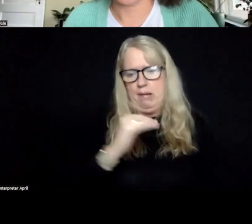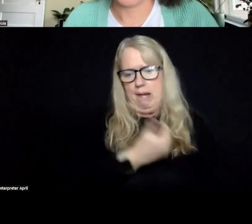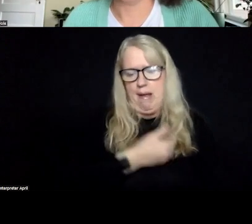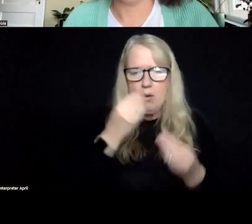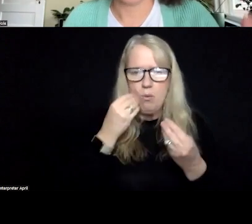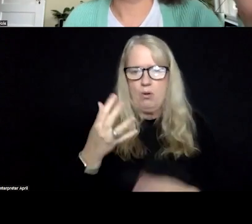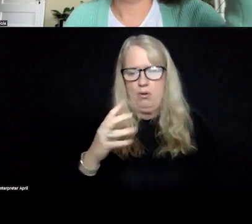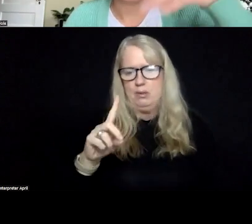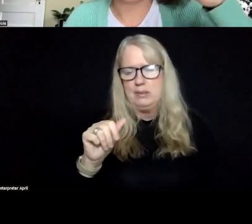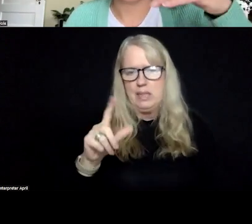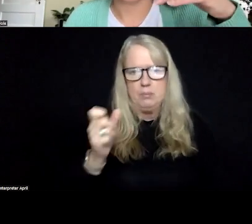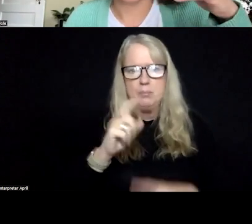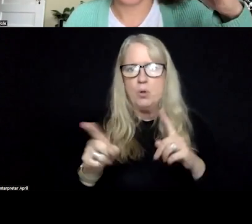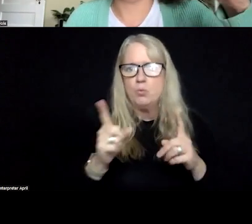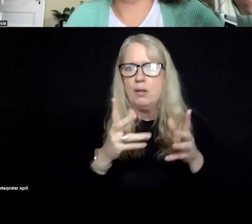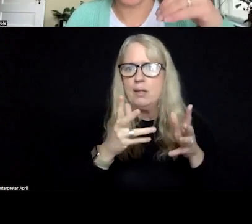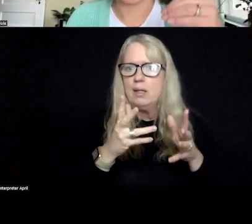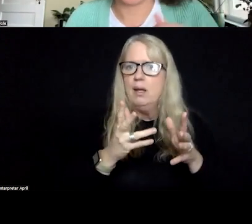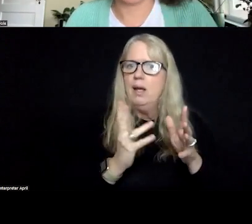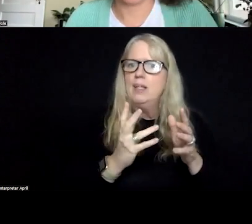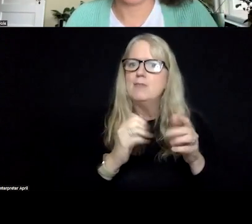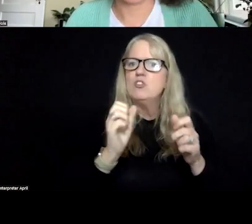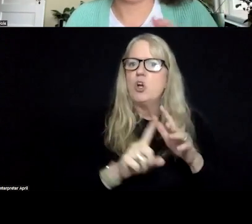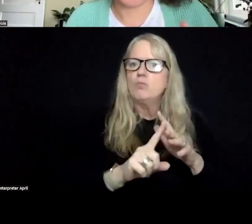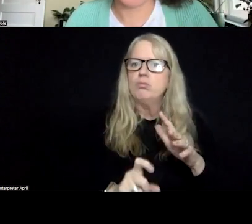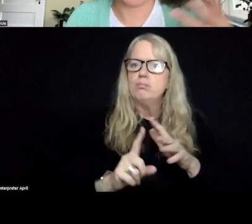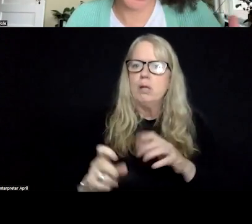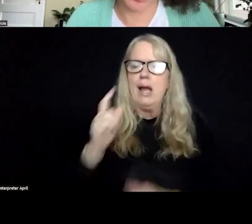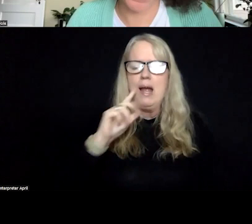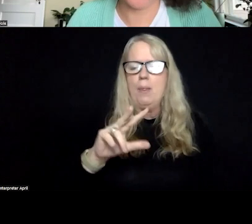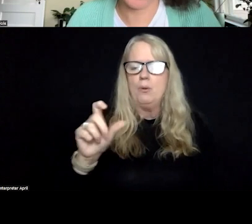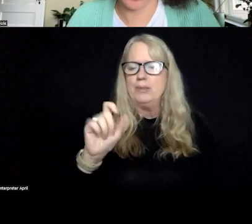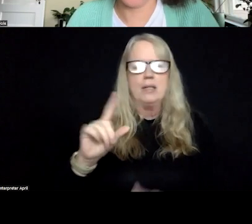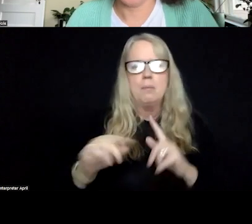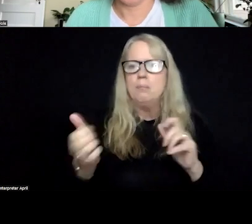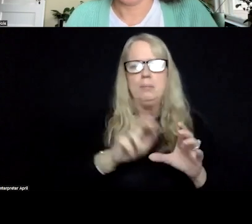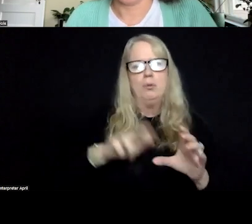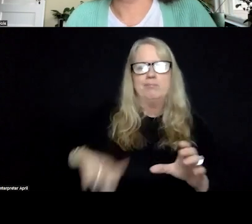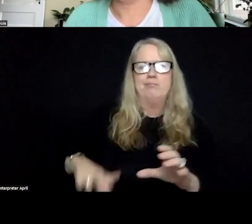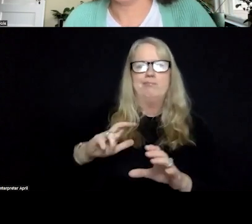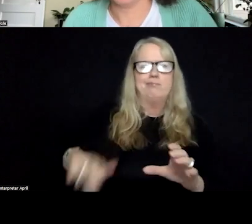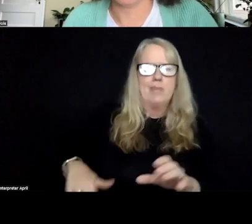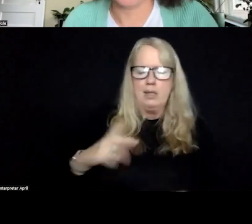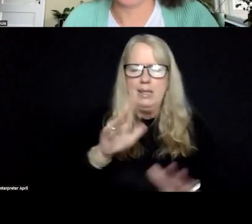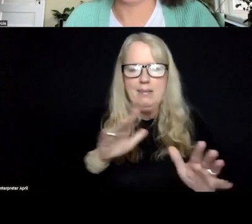ABANDONMENT RATES DROP AT 30 SECONDS, MEANING PEOPLE DROP OFF THE